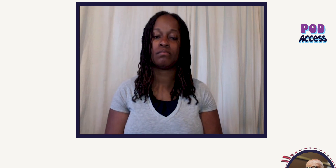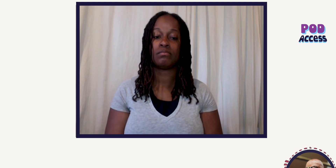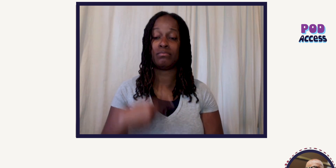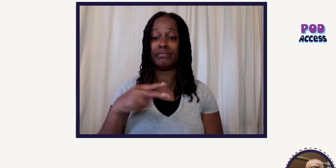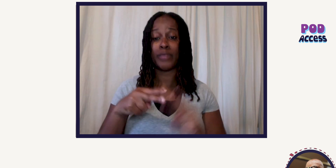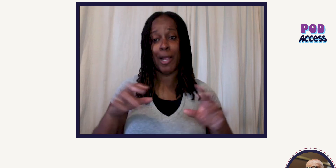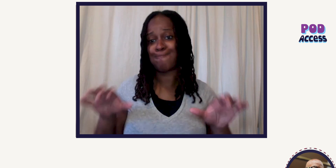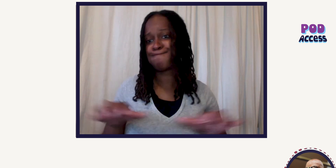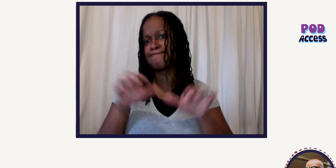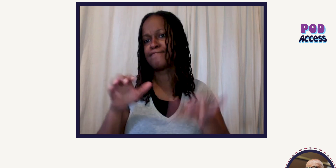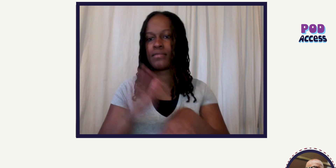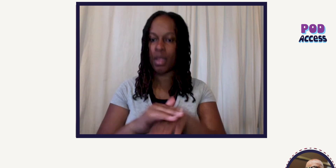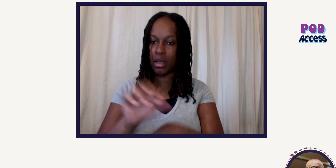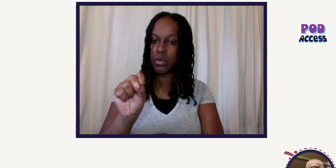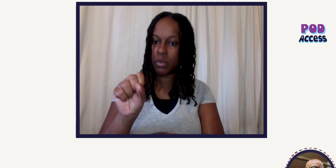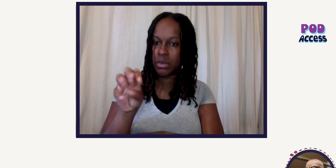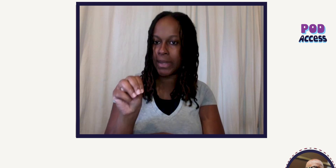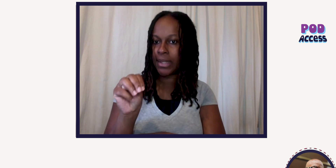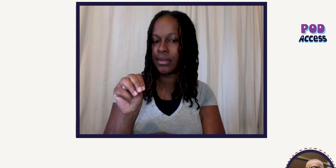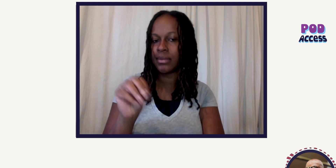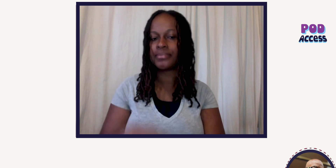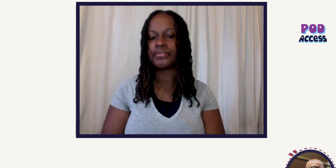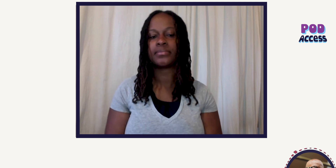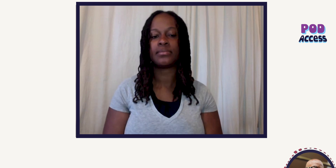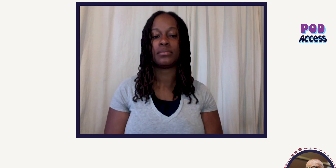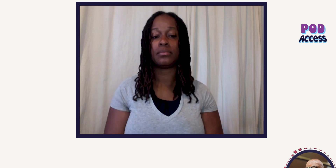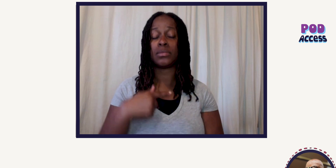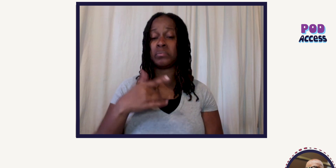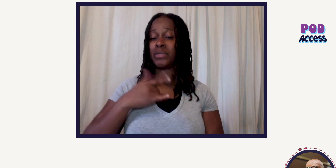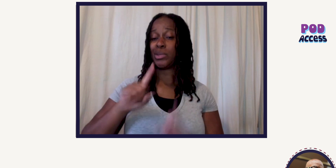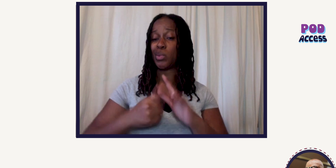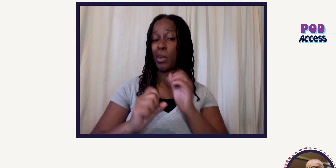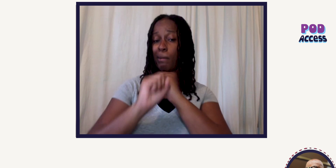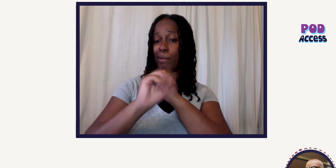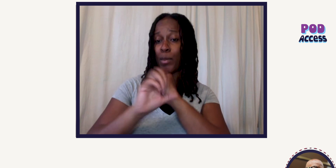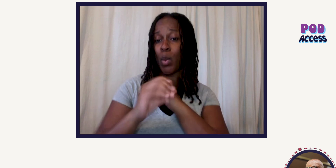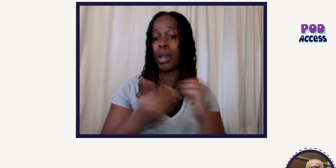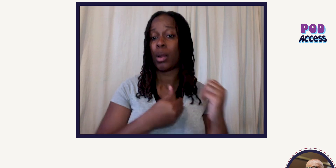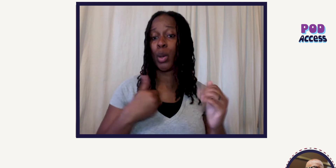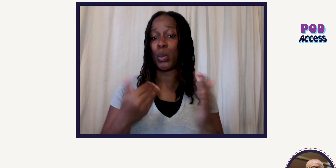We’re very active on social media. We usually start promoting the new podcast two weeks out.